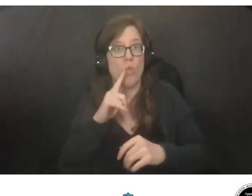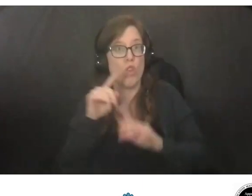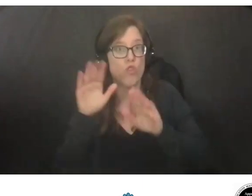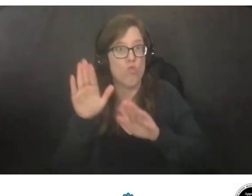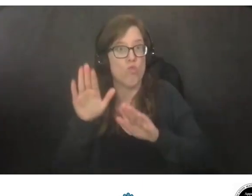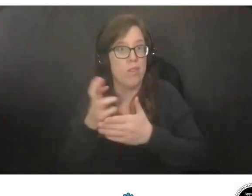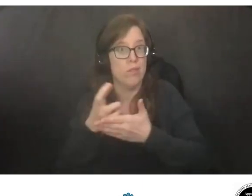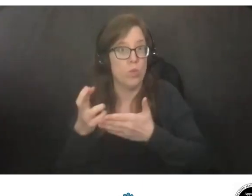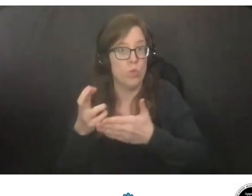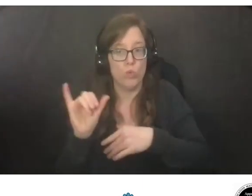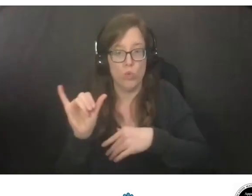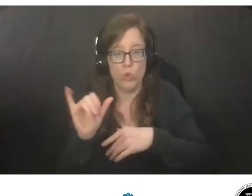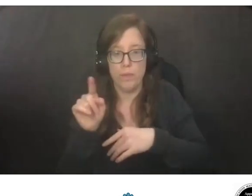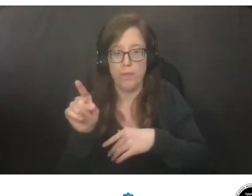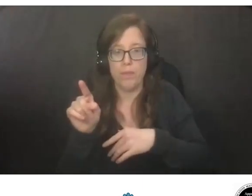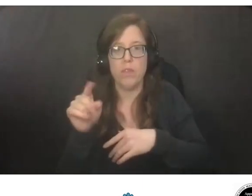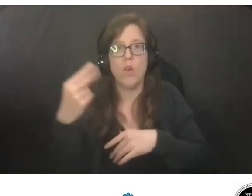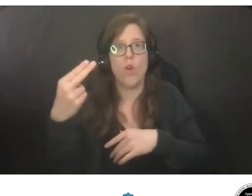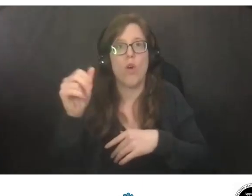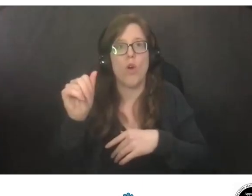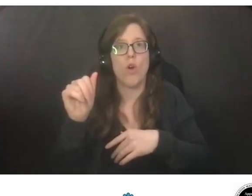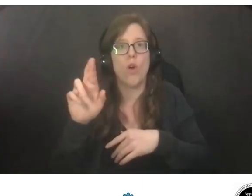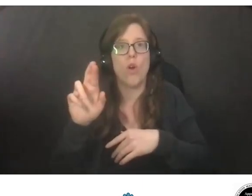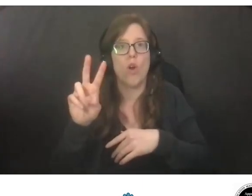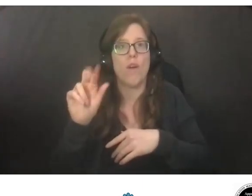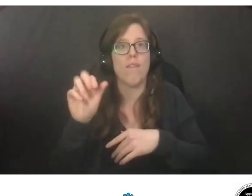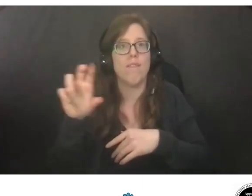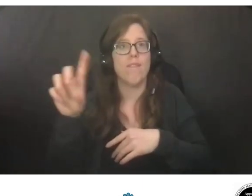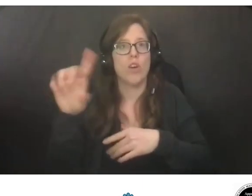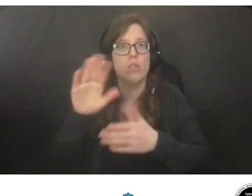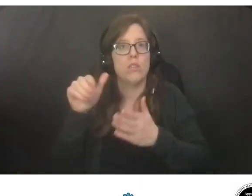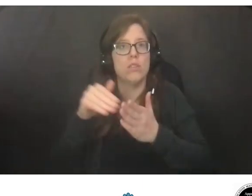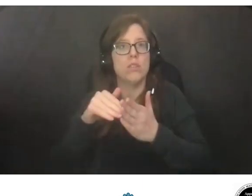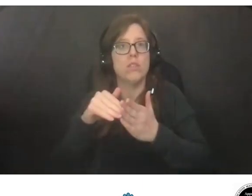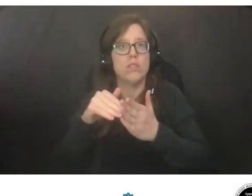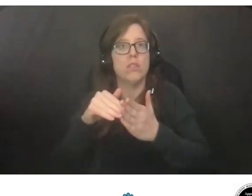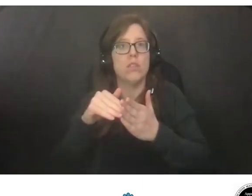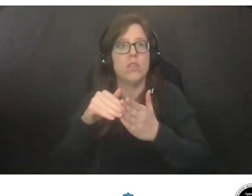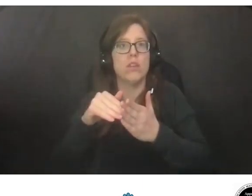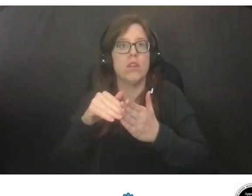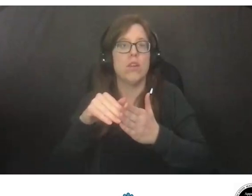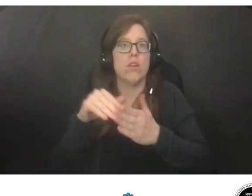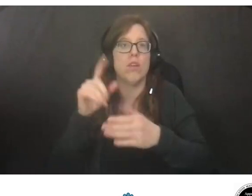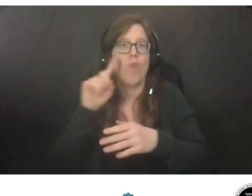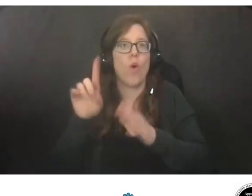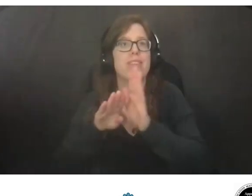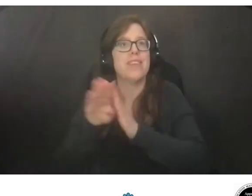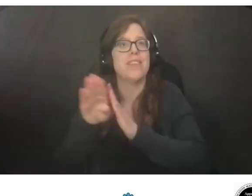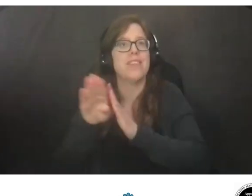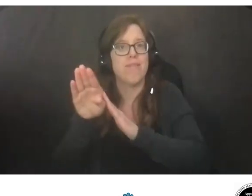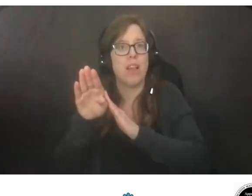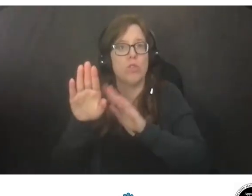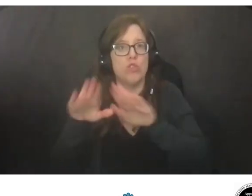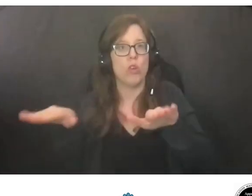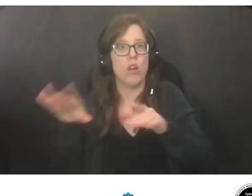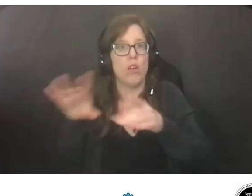great resources on Harvard's Center for the Developing Child website on toxic stress.